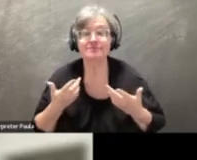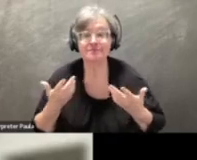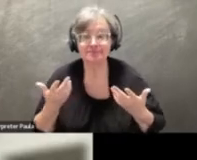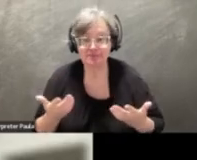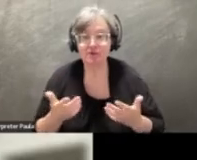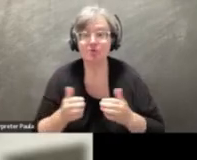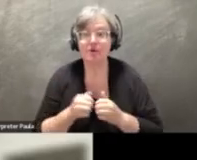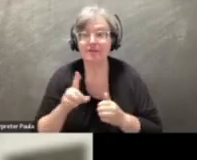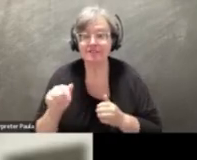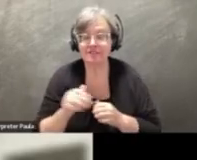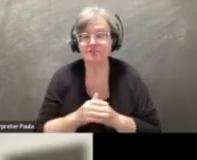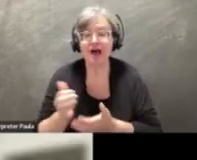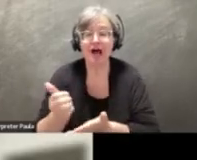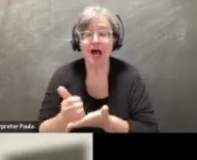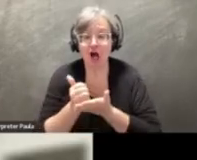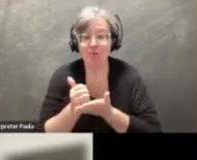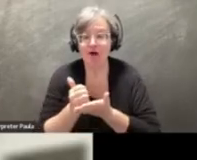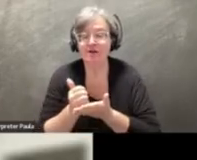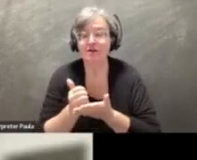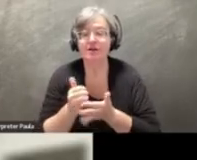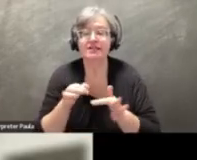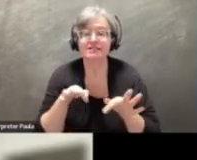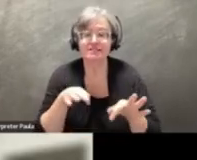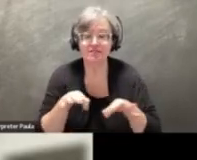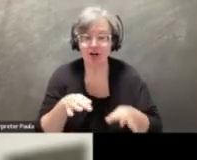help us define what that looks